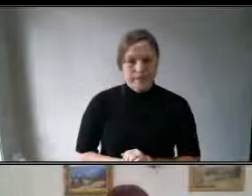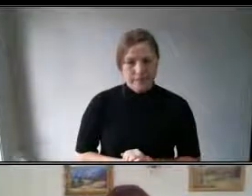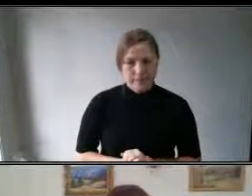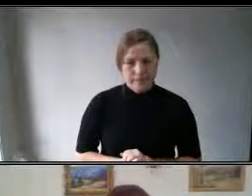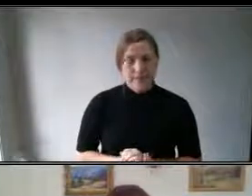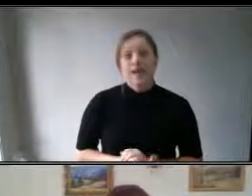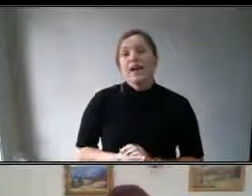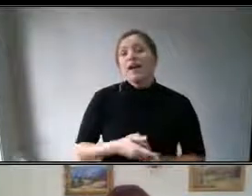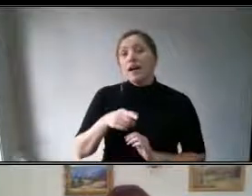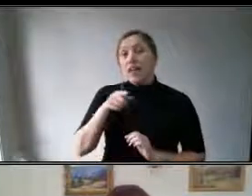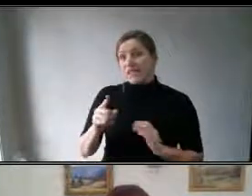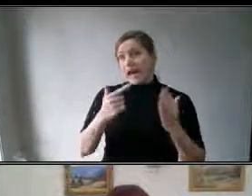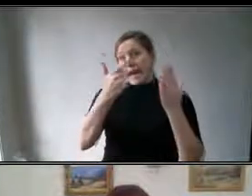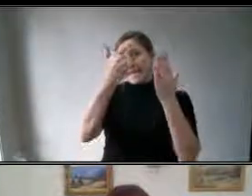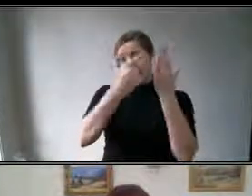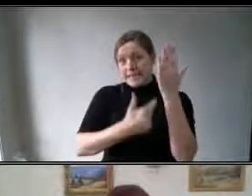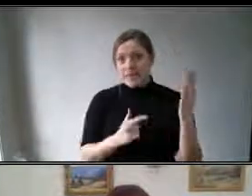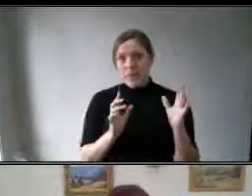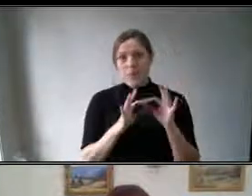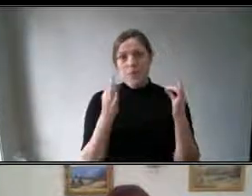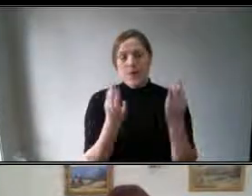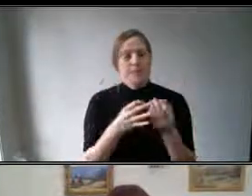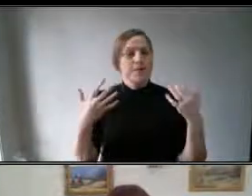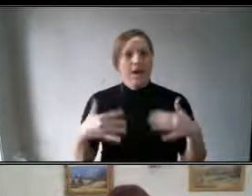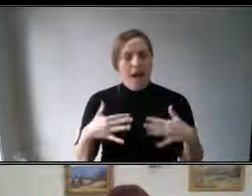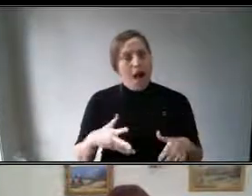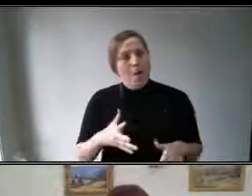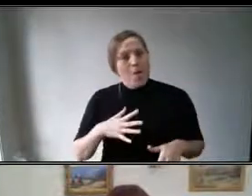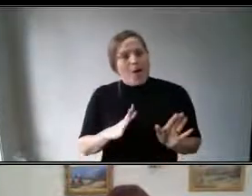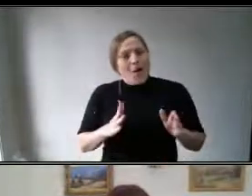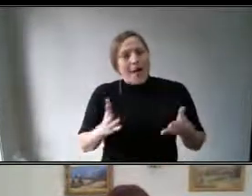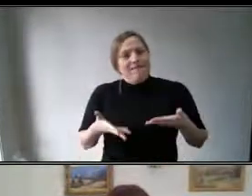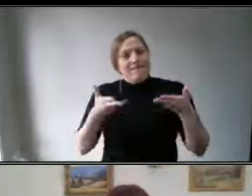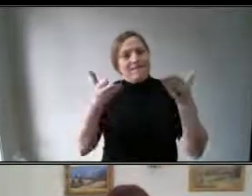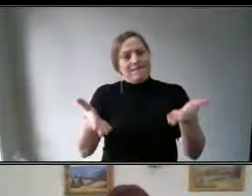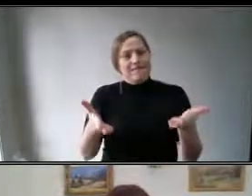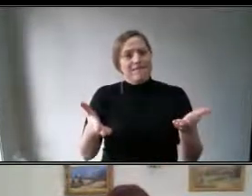organizations together is that we wanted to give people a real choice of the types